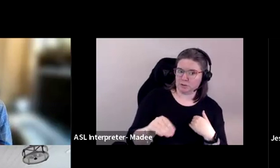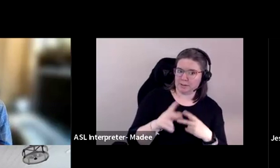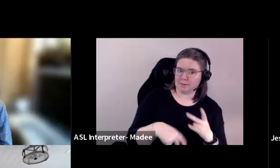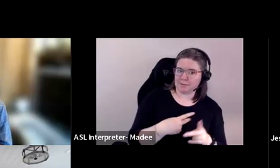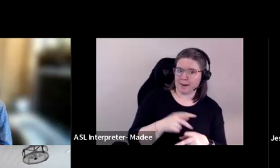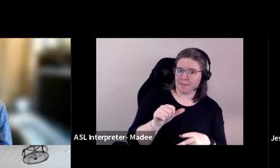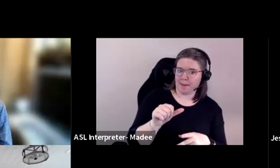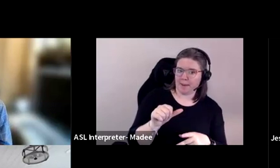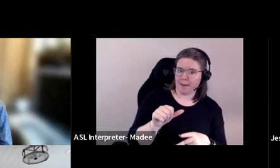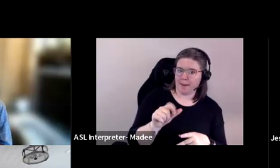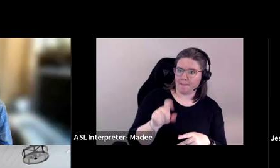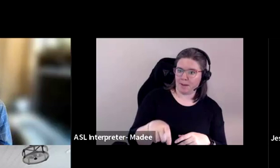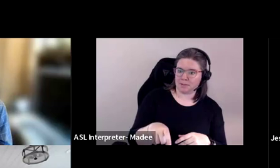tax credits make it